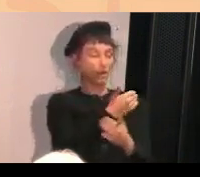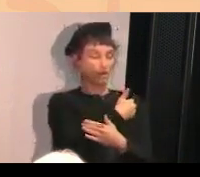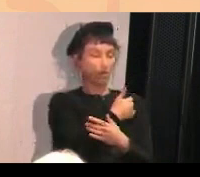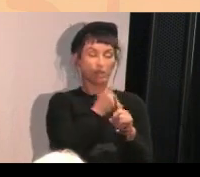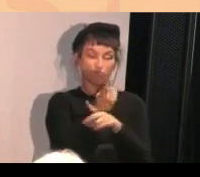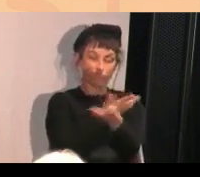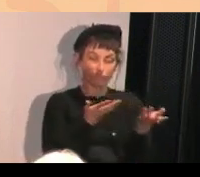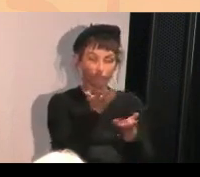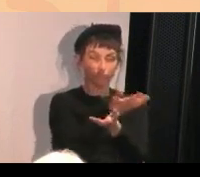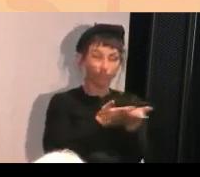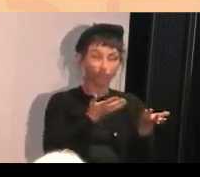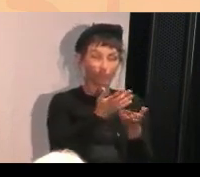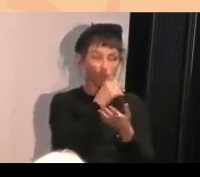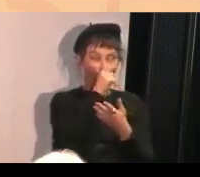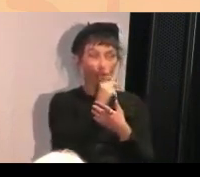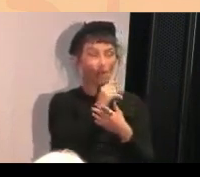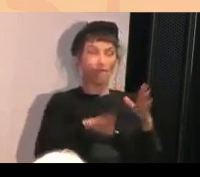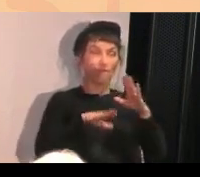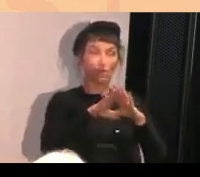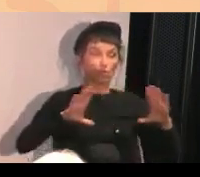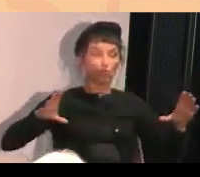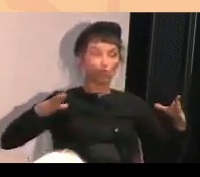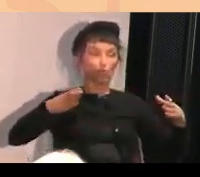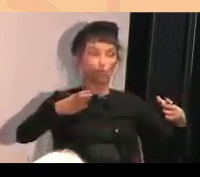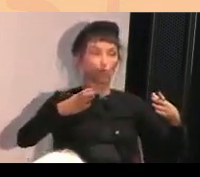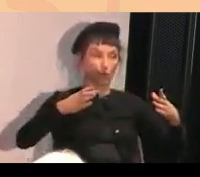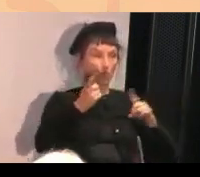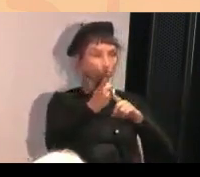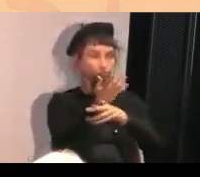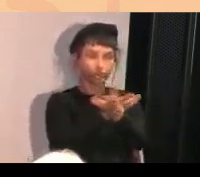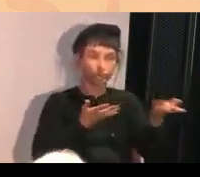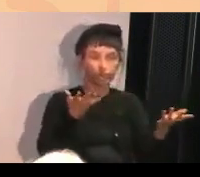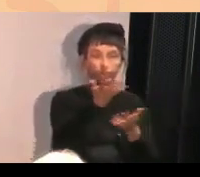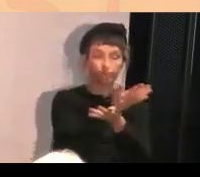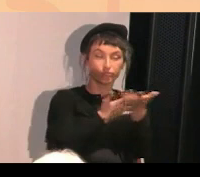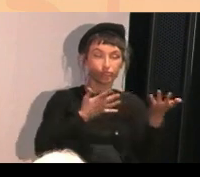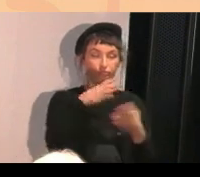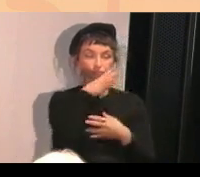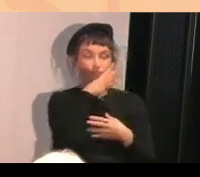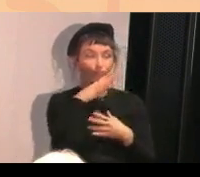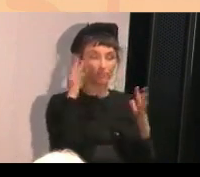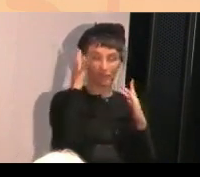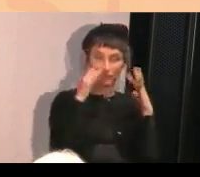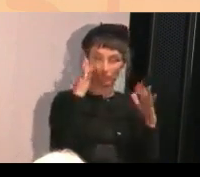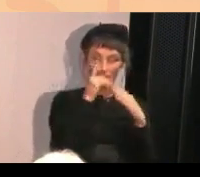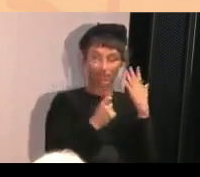share back to the broader group the deliberations and considerations that have occurred within